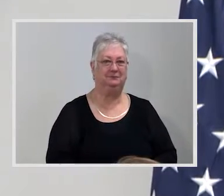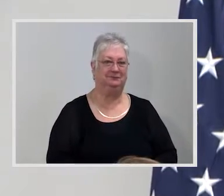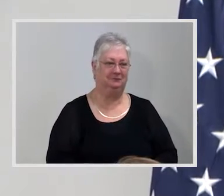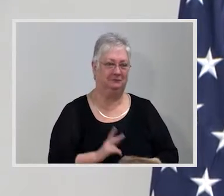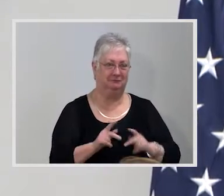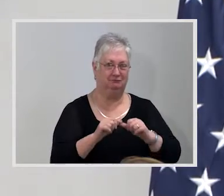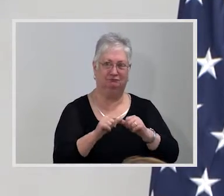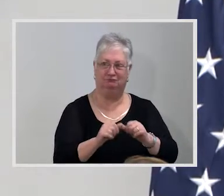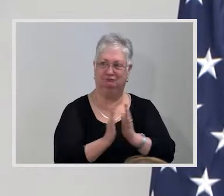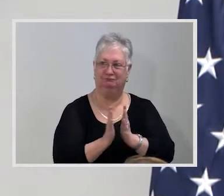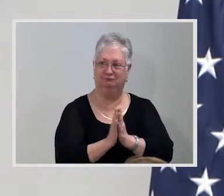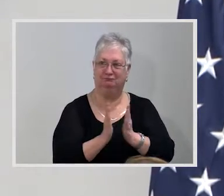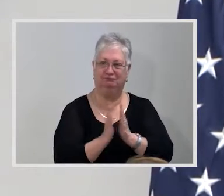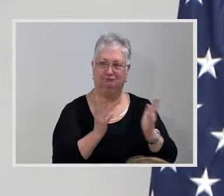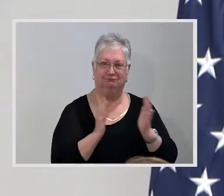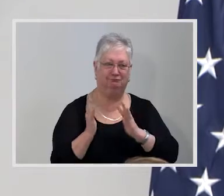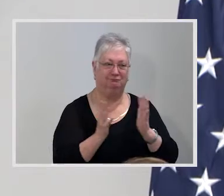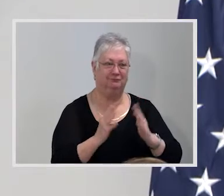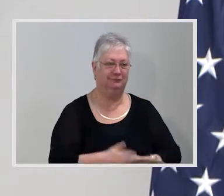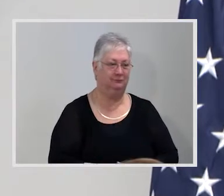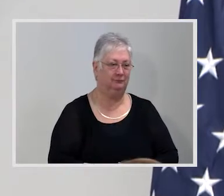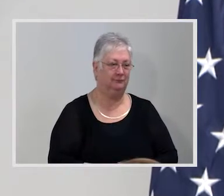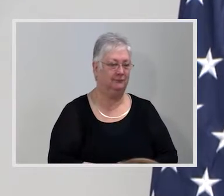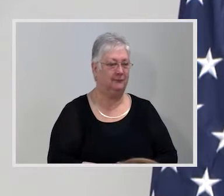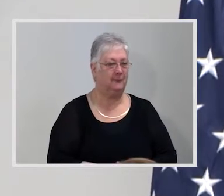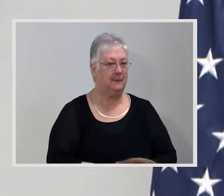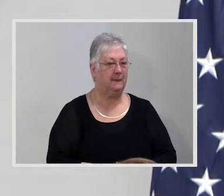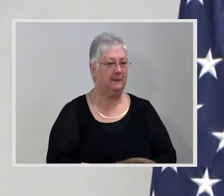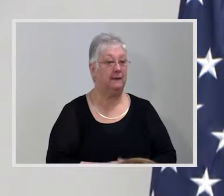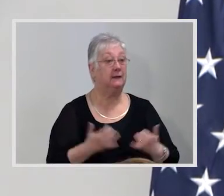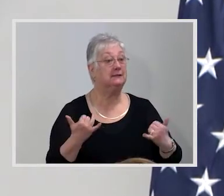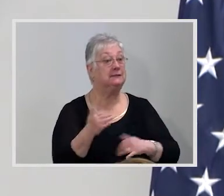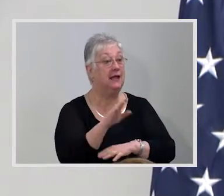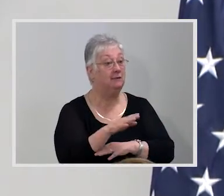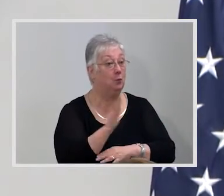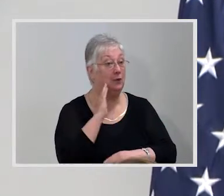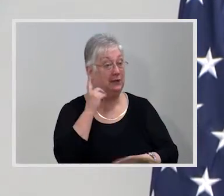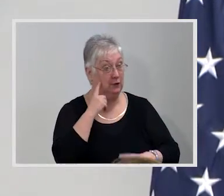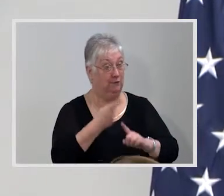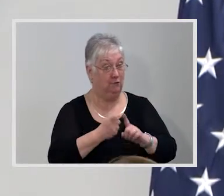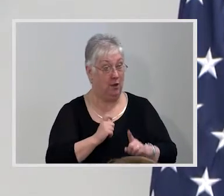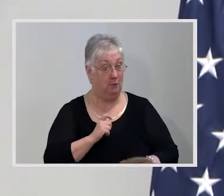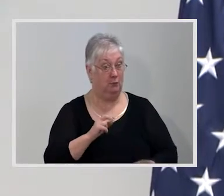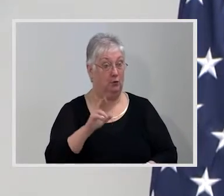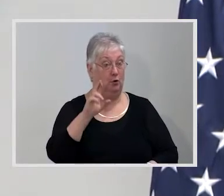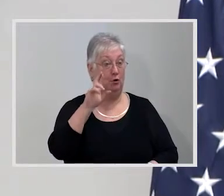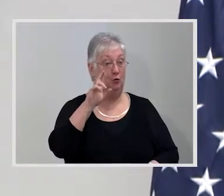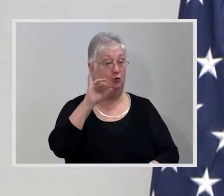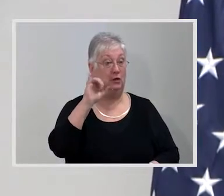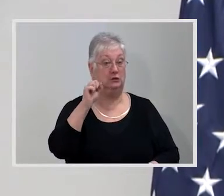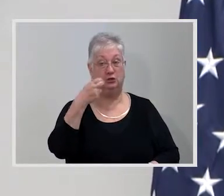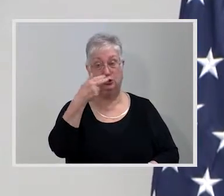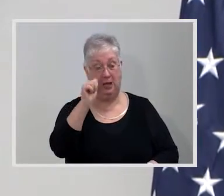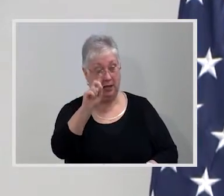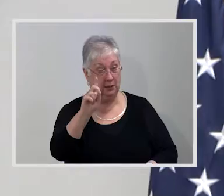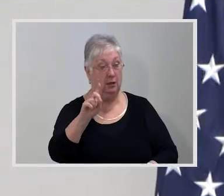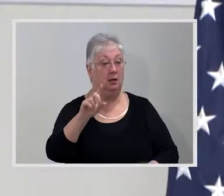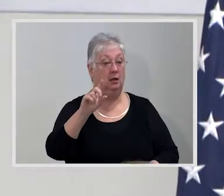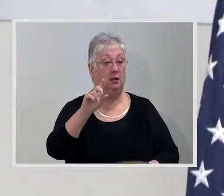SO THIS MORNING AND THIS AFTERNOON YOU'RE GOING TO HEAR FROM THE CITY ADMINISTRATOR RASHAD YOUNG. GIVE RASHAD A BIG ROUND OF APPLAUSE FOR HIS HARD WORK.